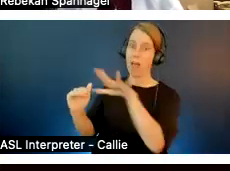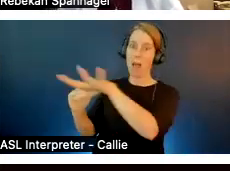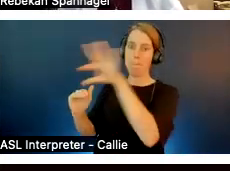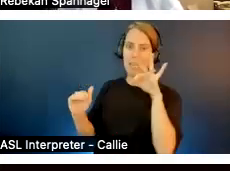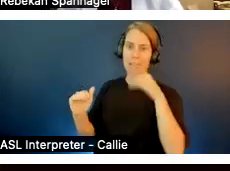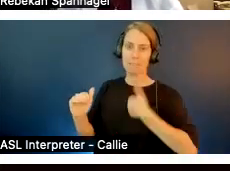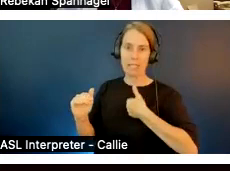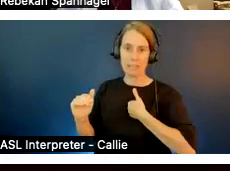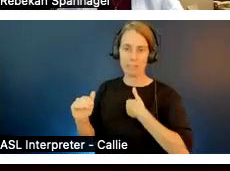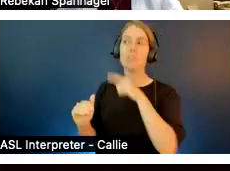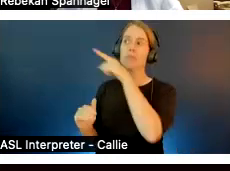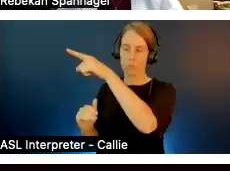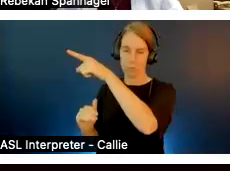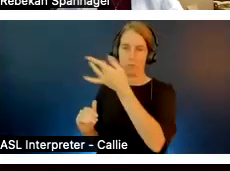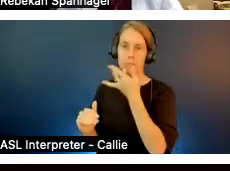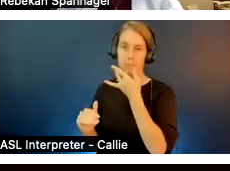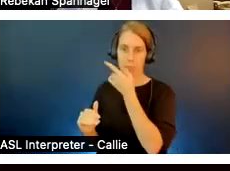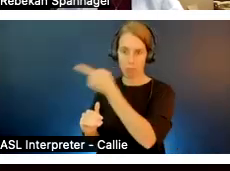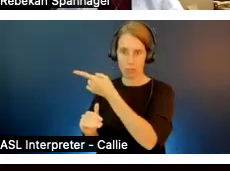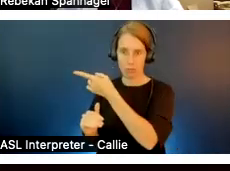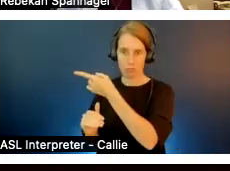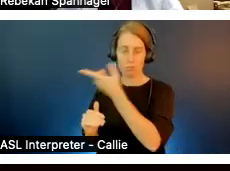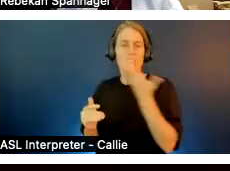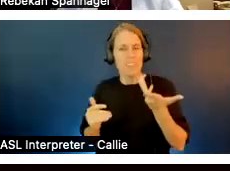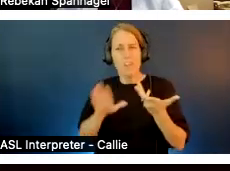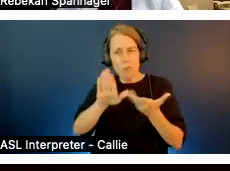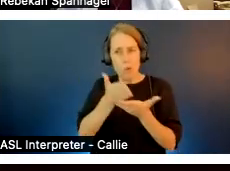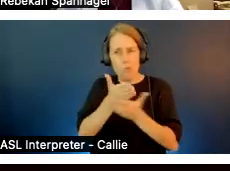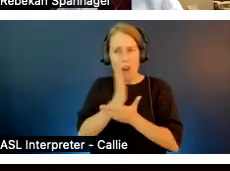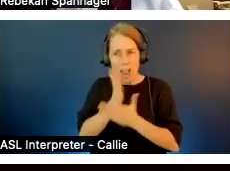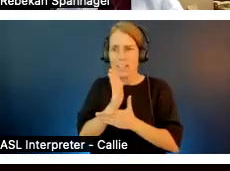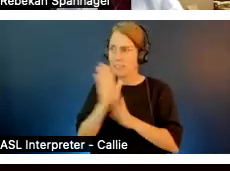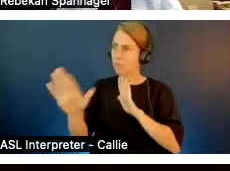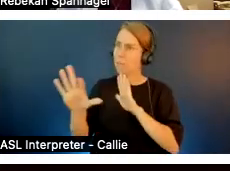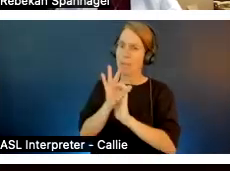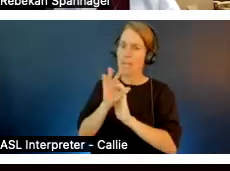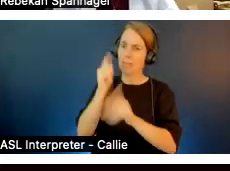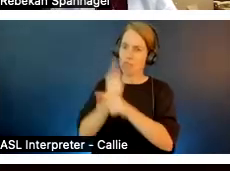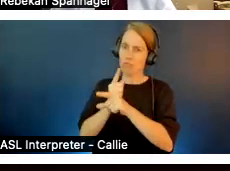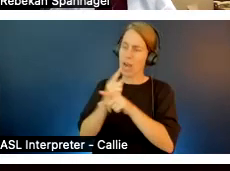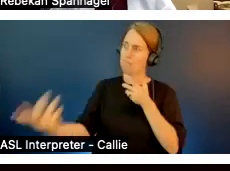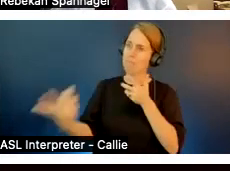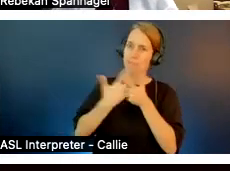a the right to be able to choose amongst um the providers that do the service so for example